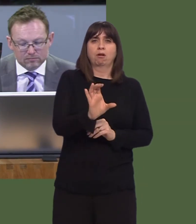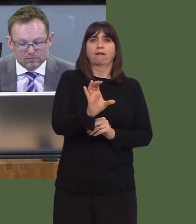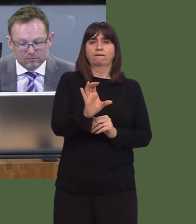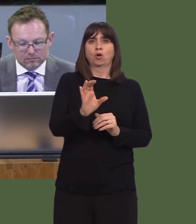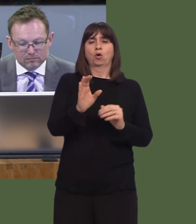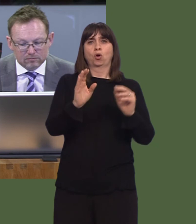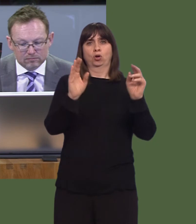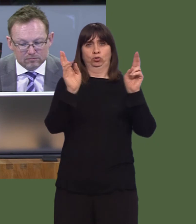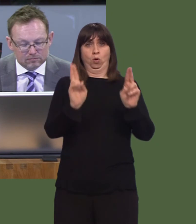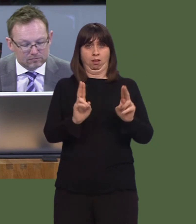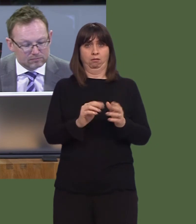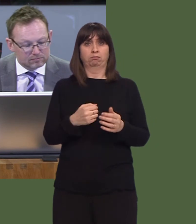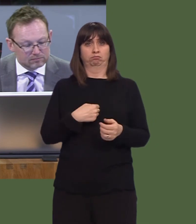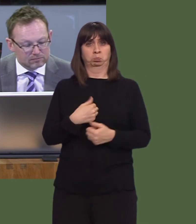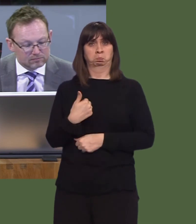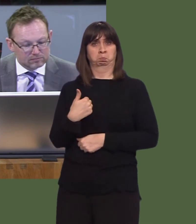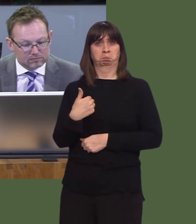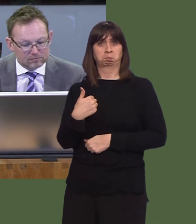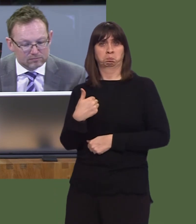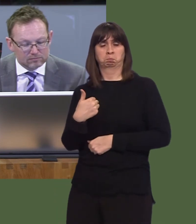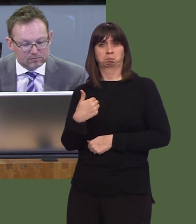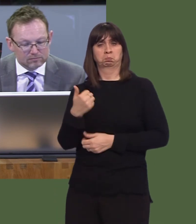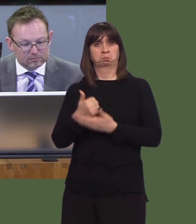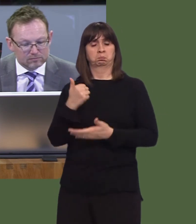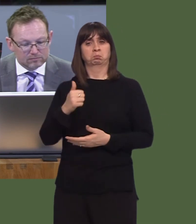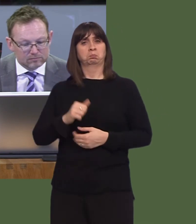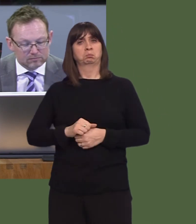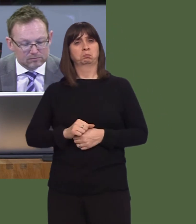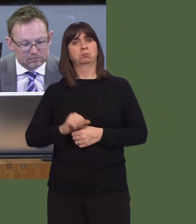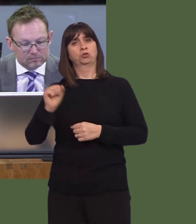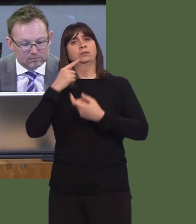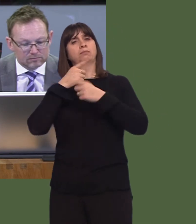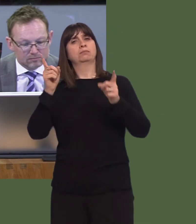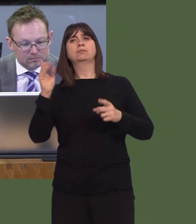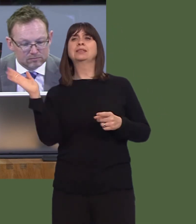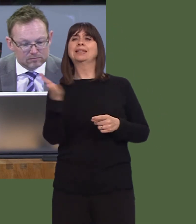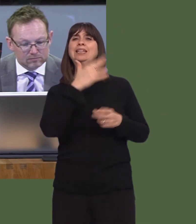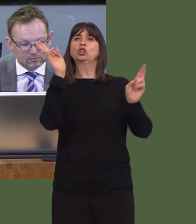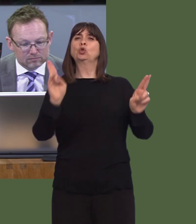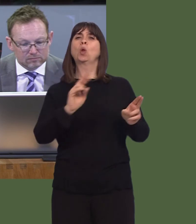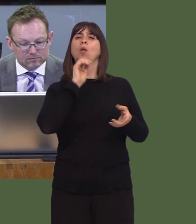This is a very welcome sum of money, and her statement very clearly said that every school will receive some funding.